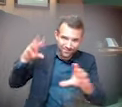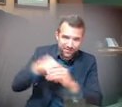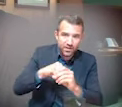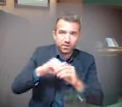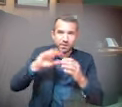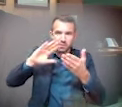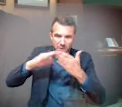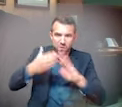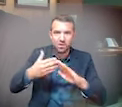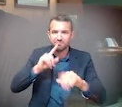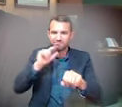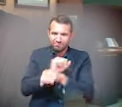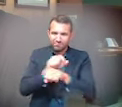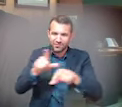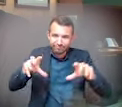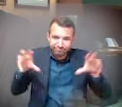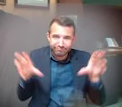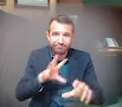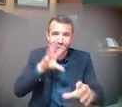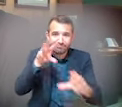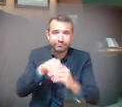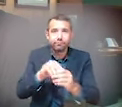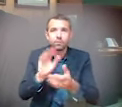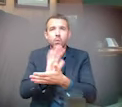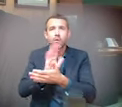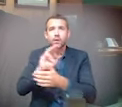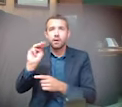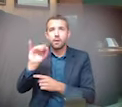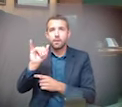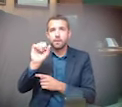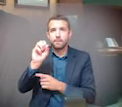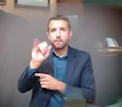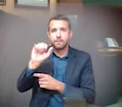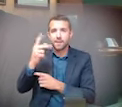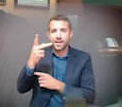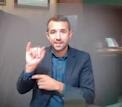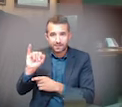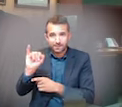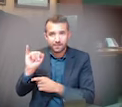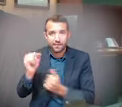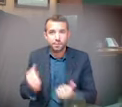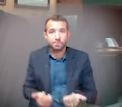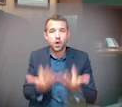I forget the movie. It may have been Mississippi Burning or something like that, and the white attorney defended the black guy.